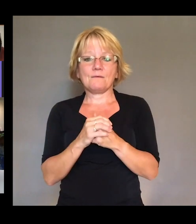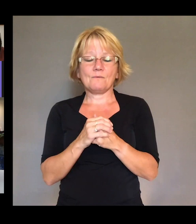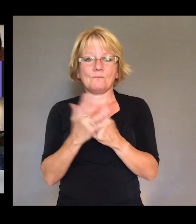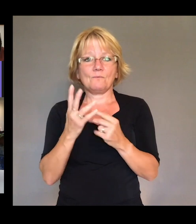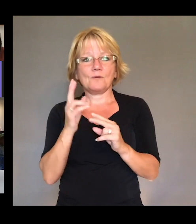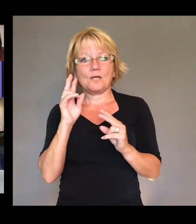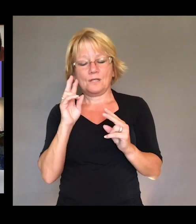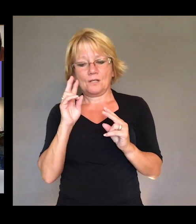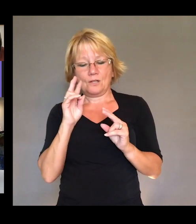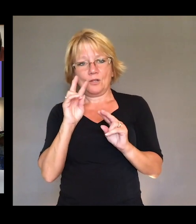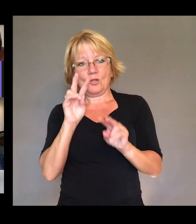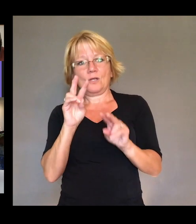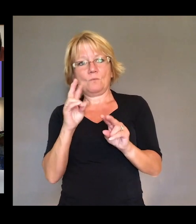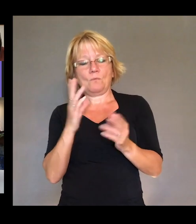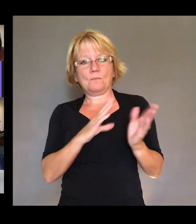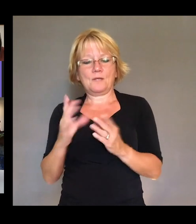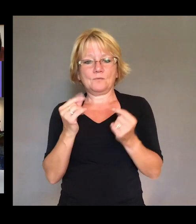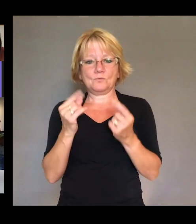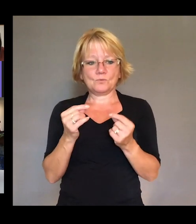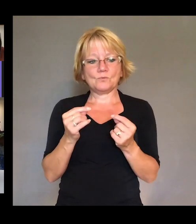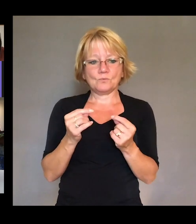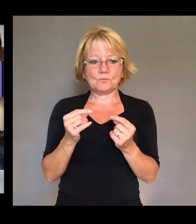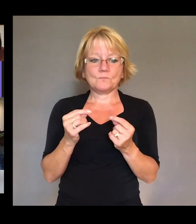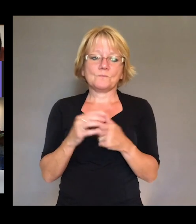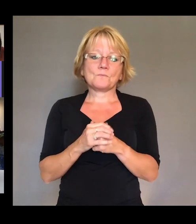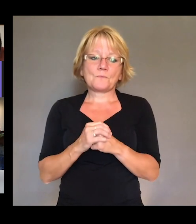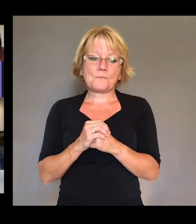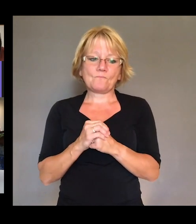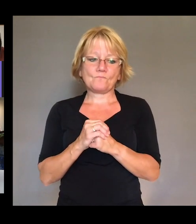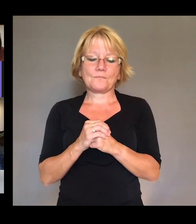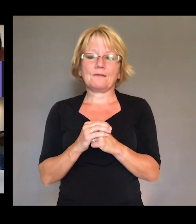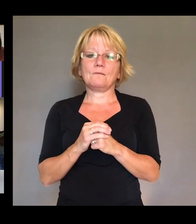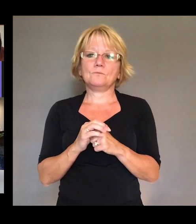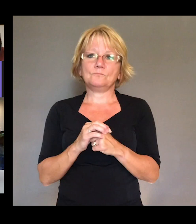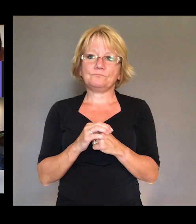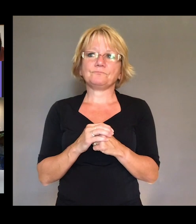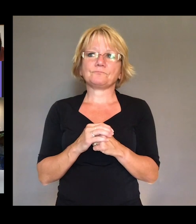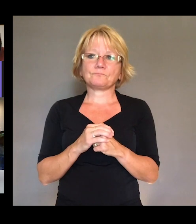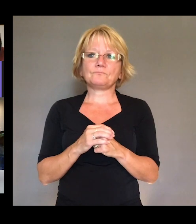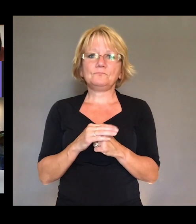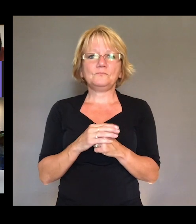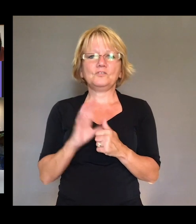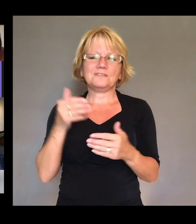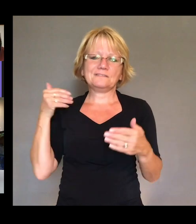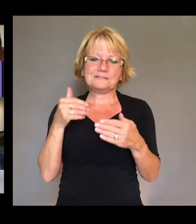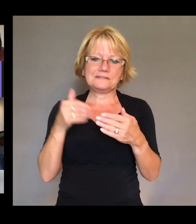I'm just gonna kind of really kind of get us into that wrapping, wrapping up. And if people want to stay after, we can stay a couple of minutes after the fact